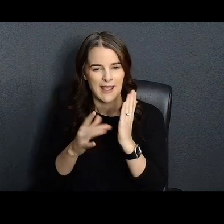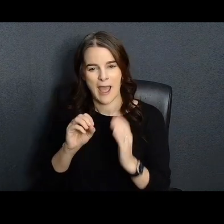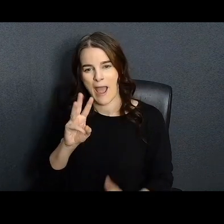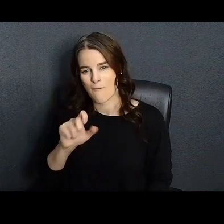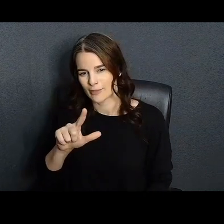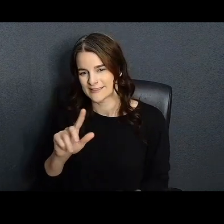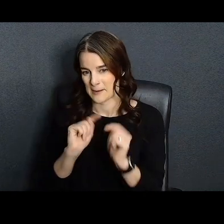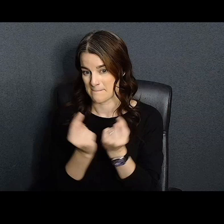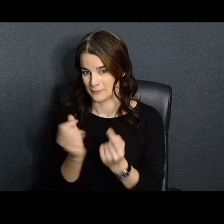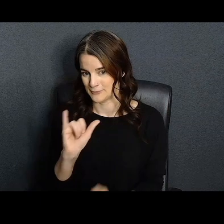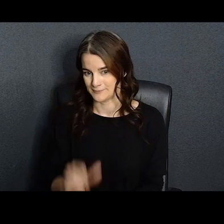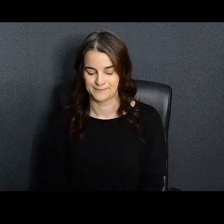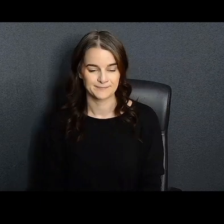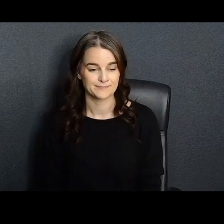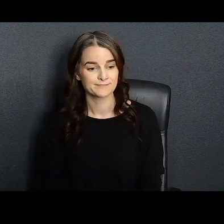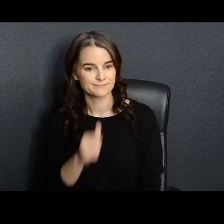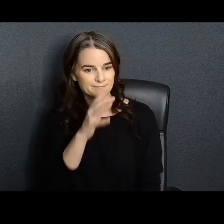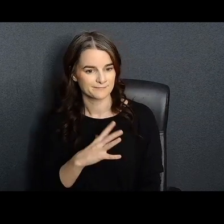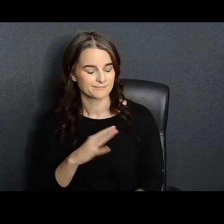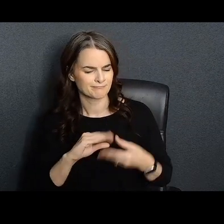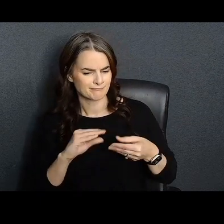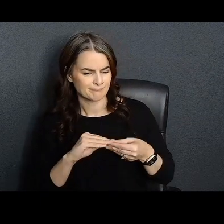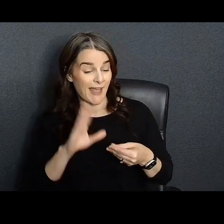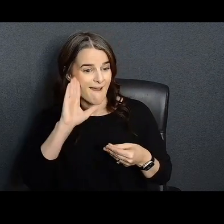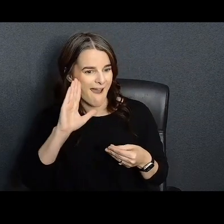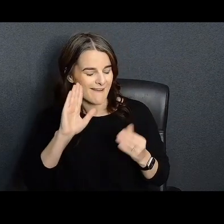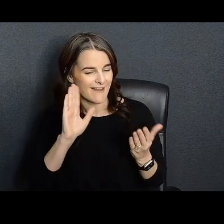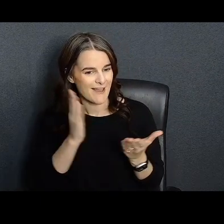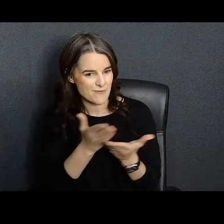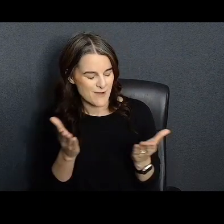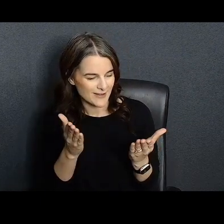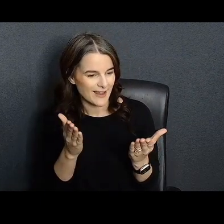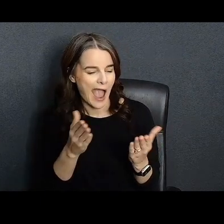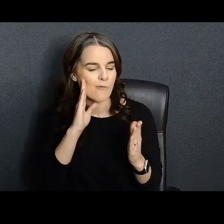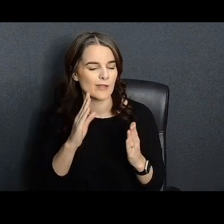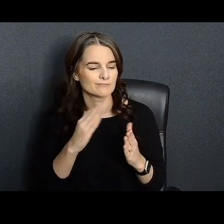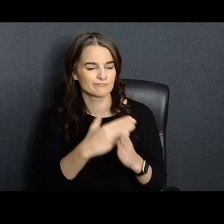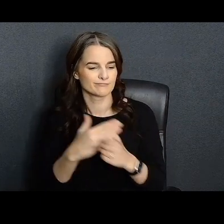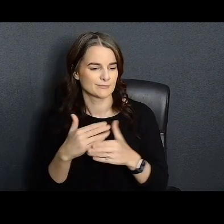I'm going to go ahead and share some slides to get started.